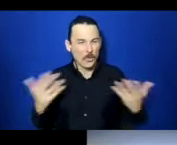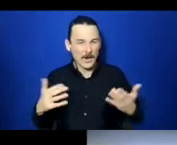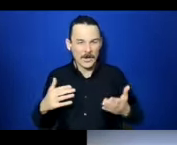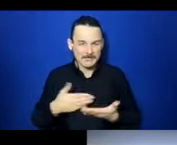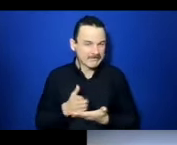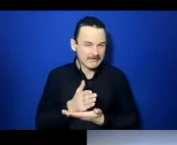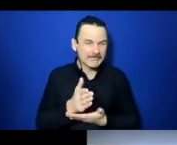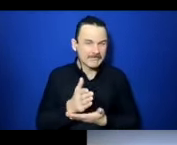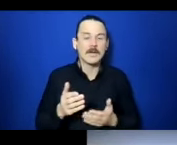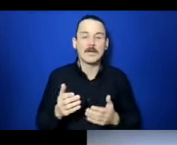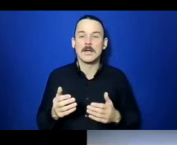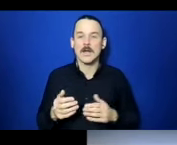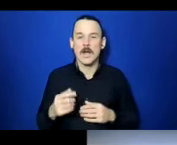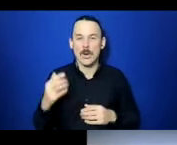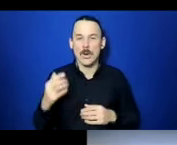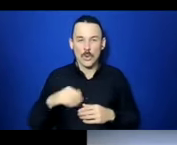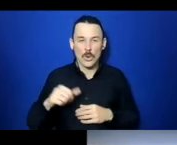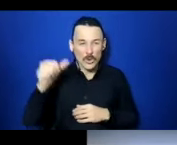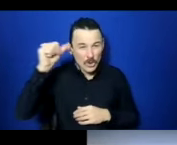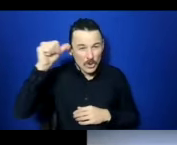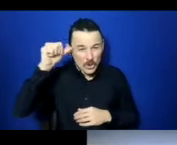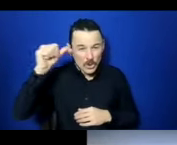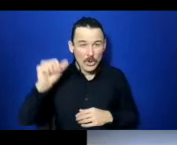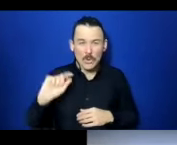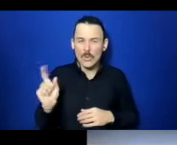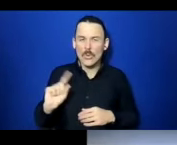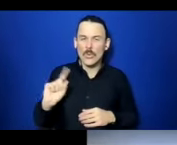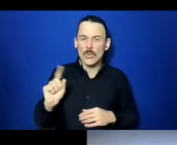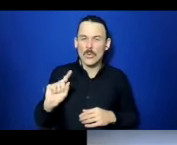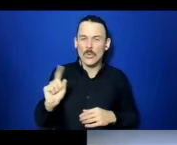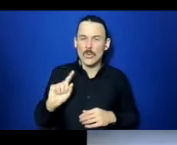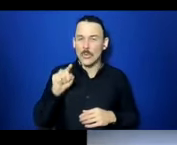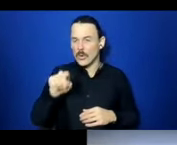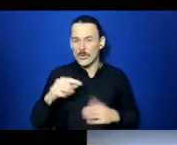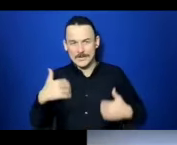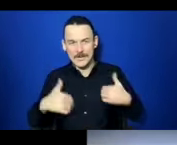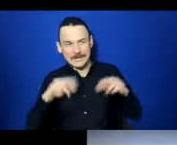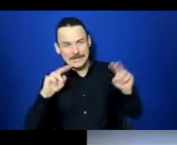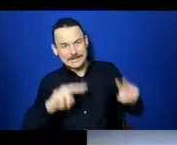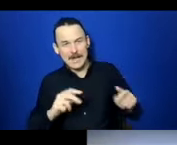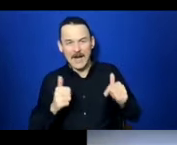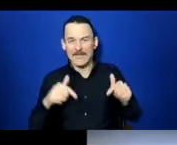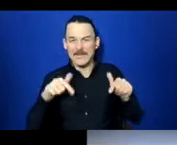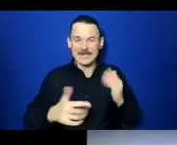excited to see as you deploy this technology across Australia and potentially overseas.